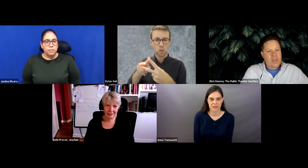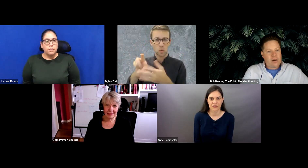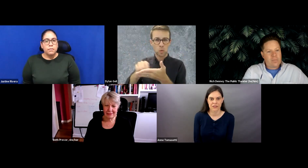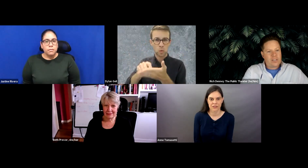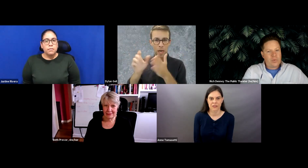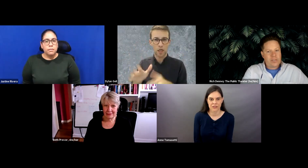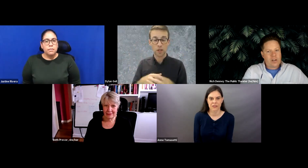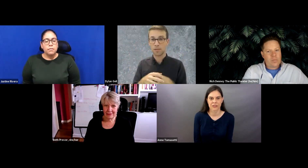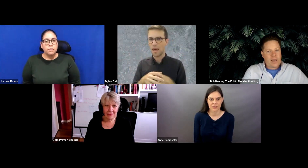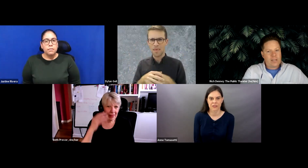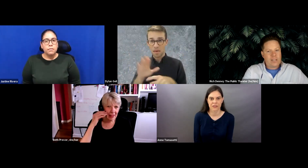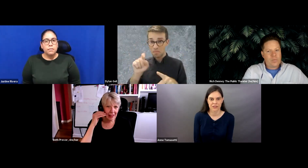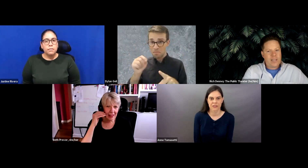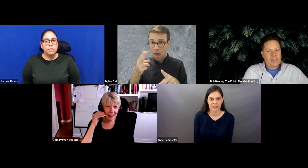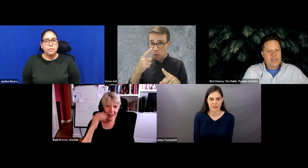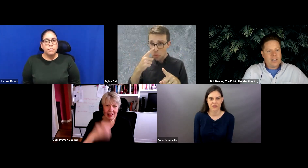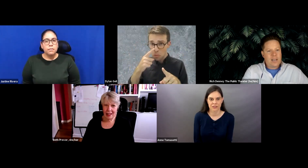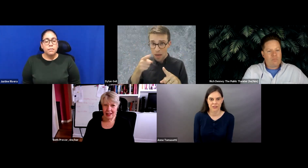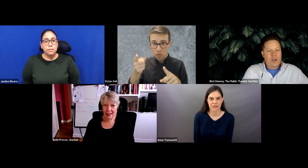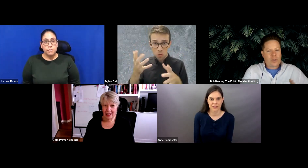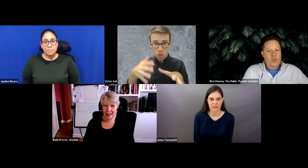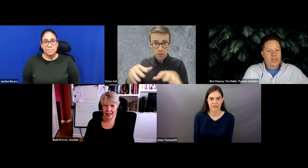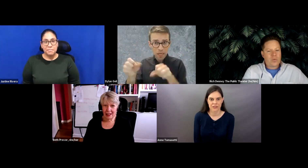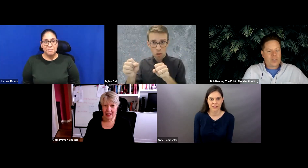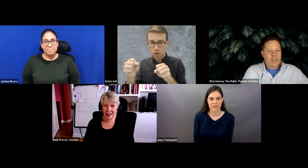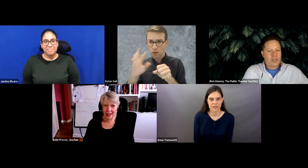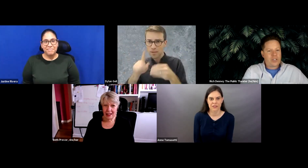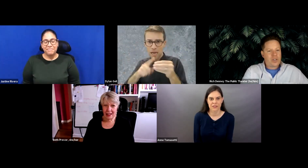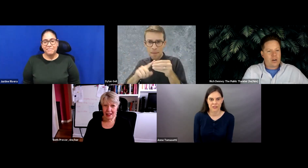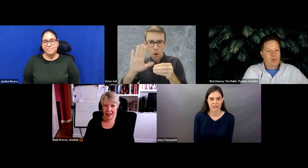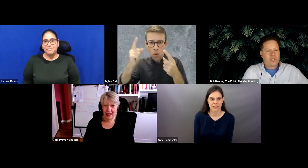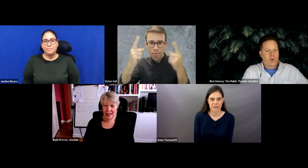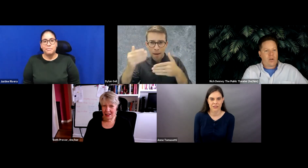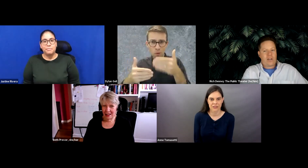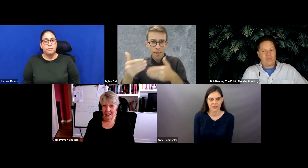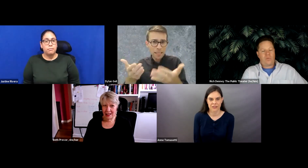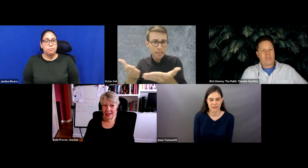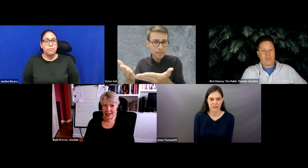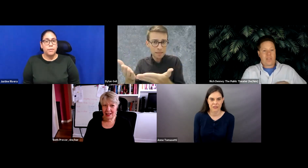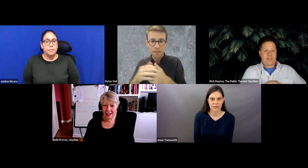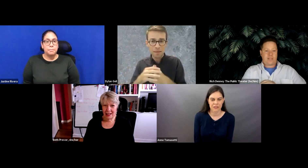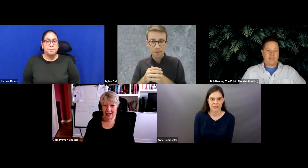there. Beth, do you want to talk about a little bit what your thought process was when I started to share what was going on with the piece?